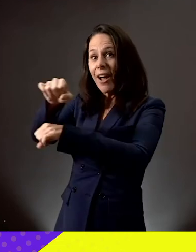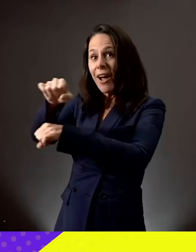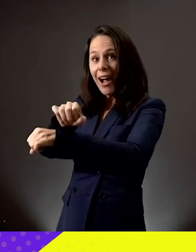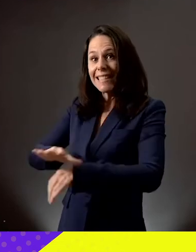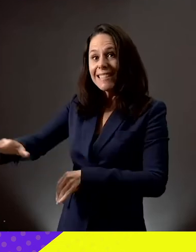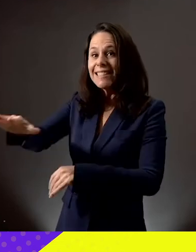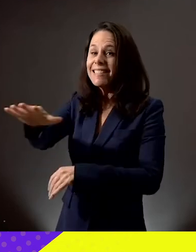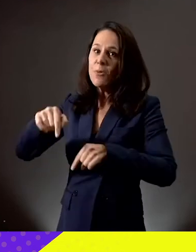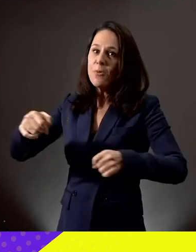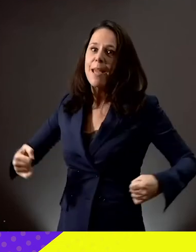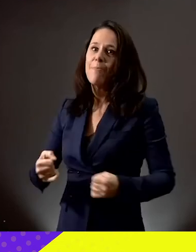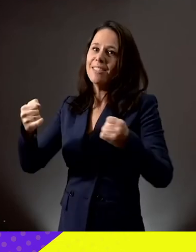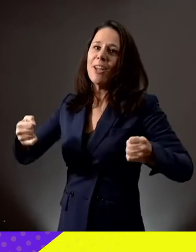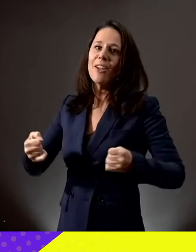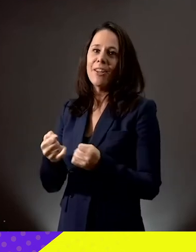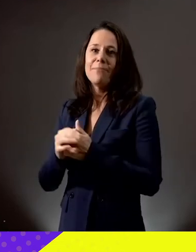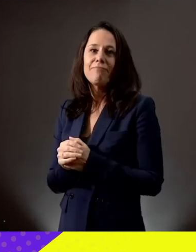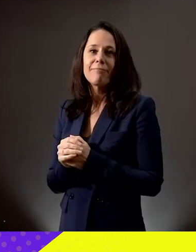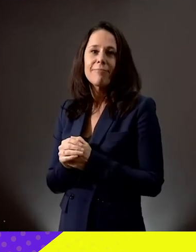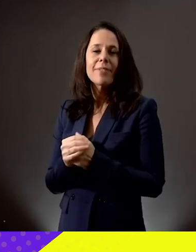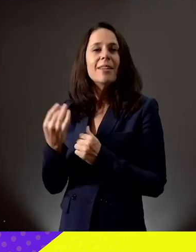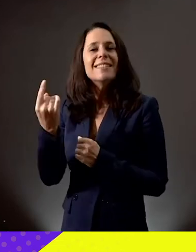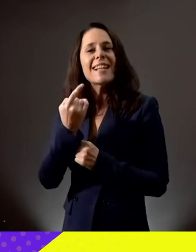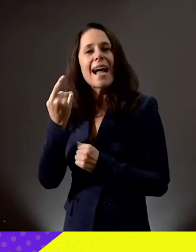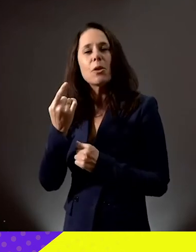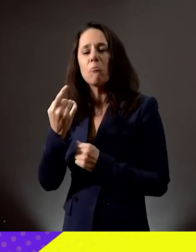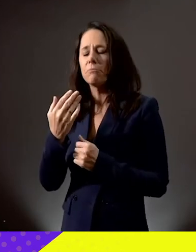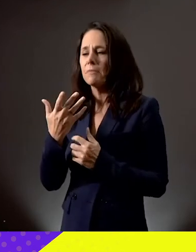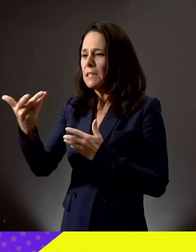We need a better balance in supply and demand...